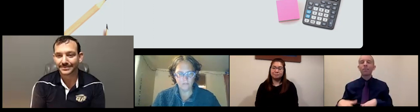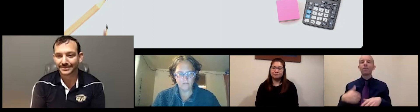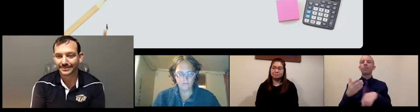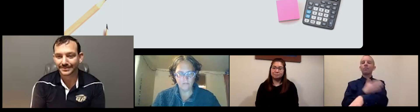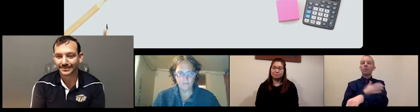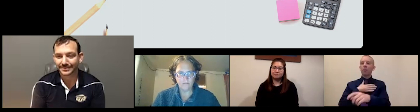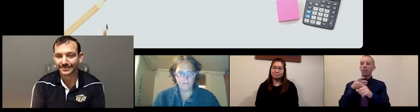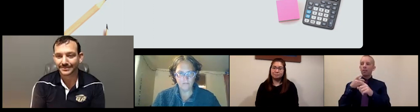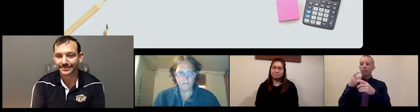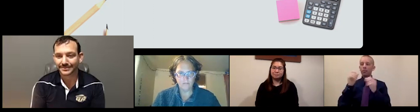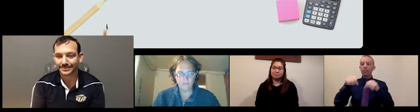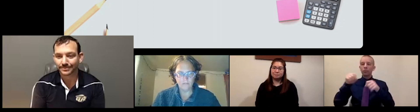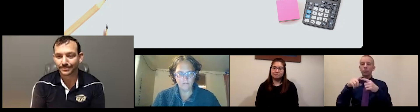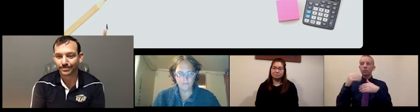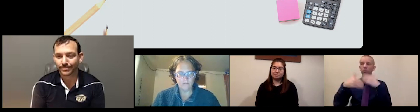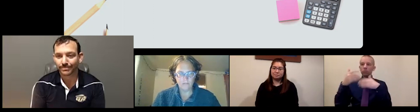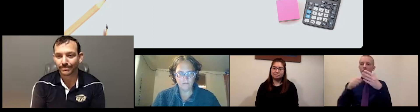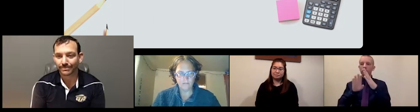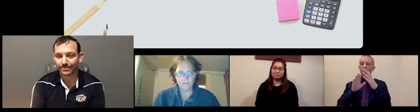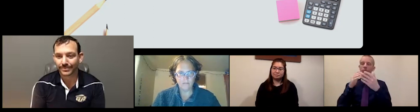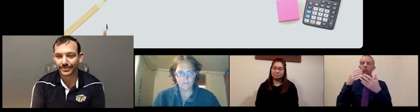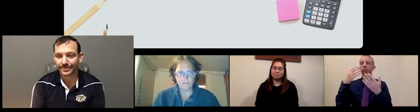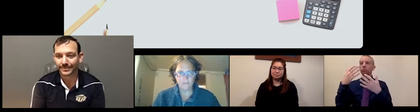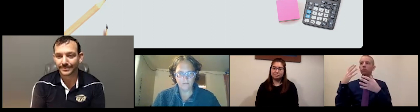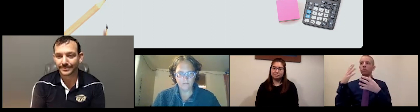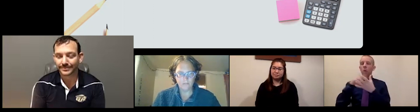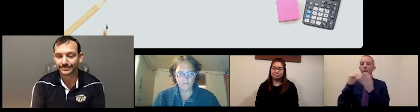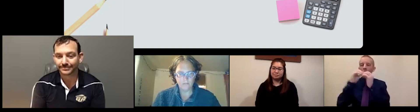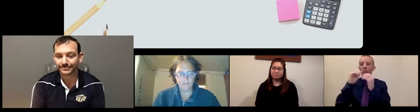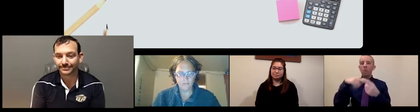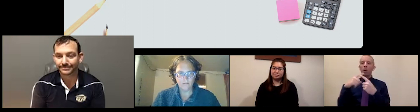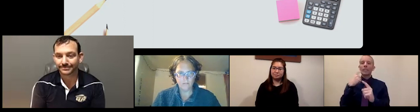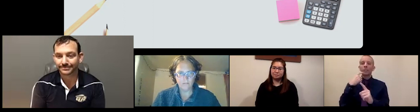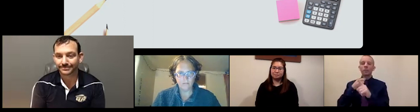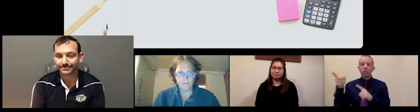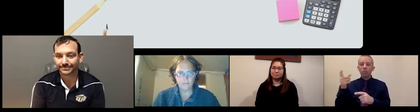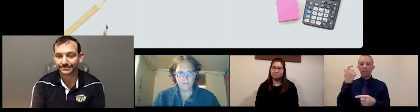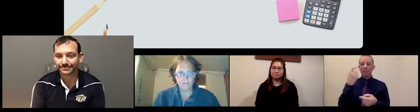and improves my ability to grow professionally in the dentist field because